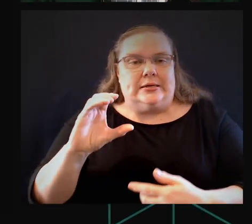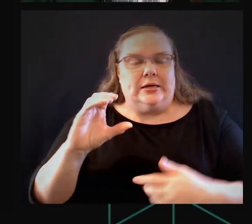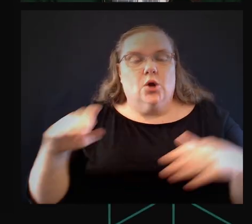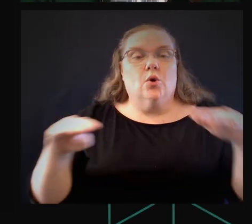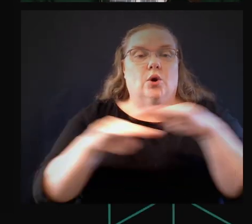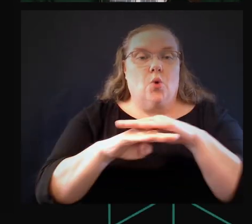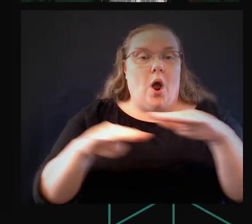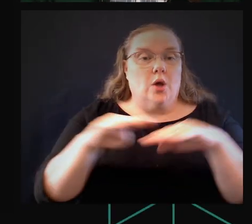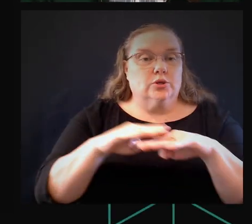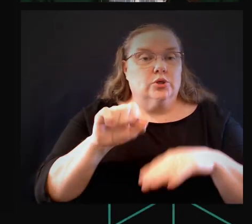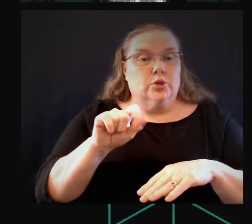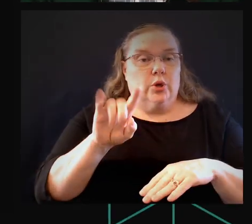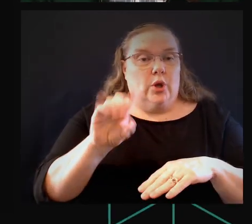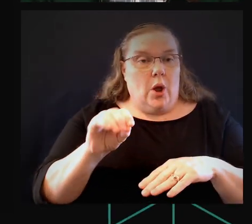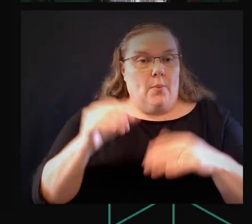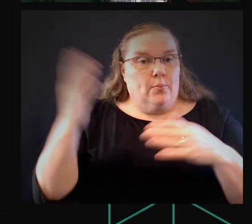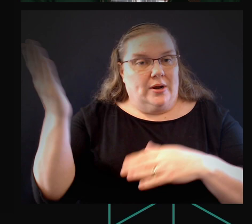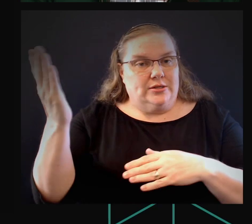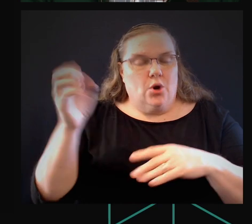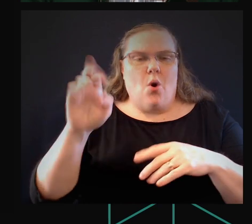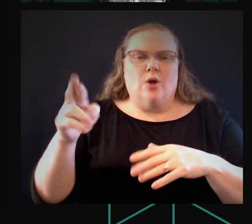or just by chatting with your colleagues to raise awareness.